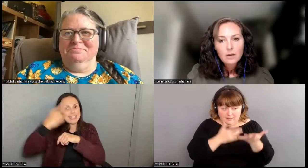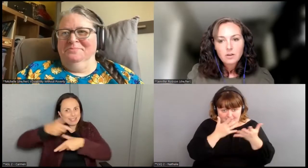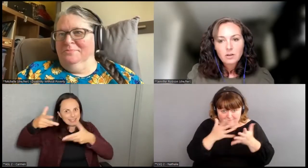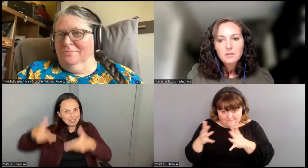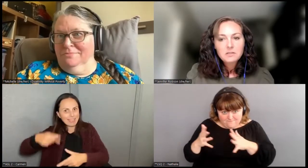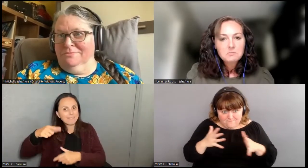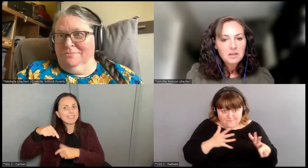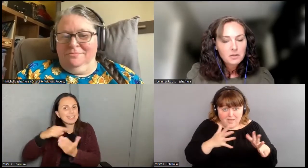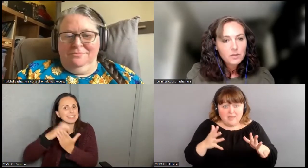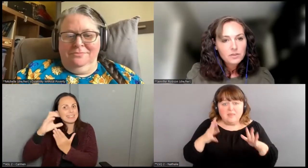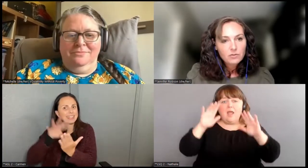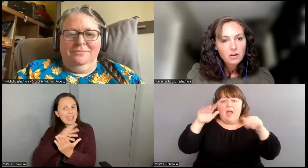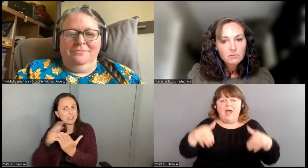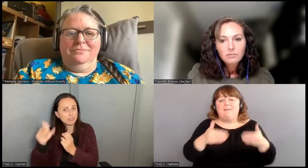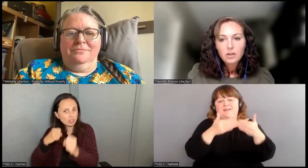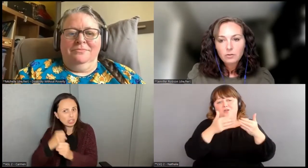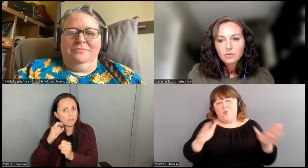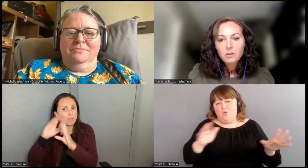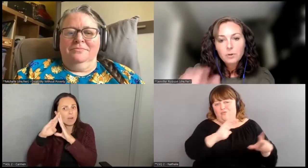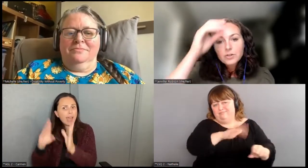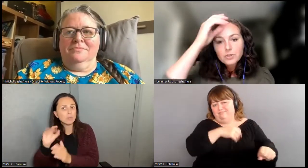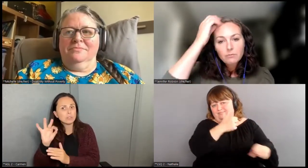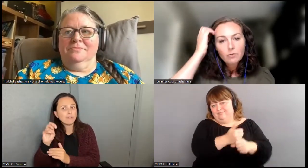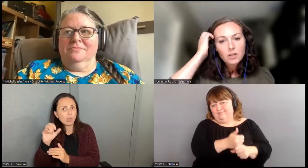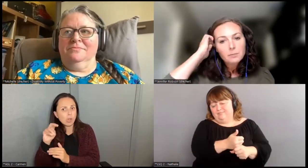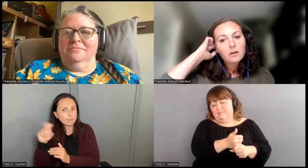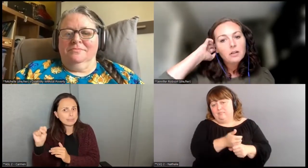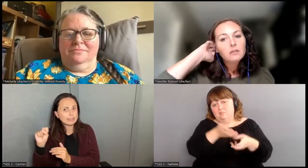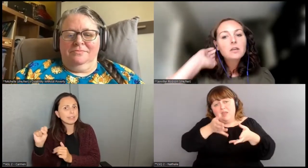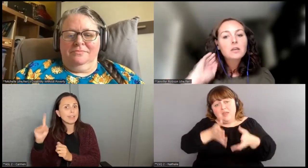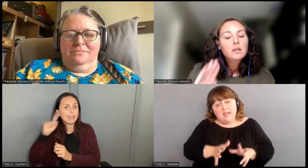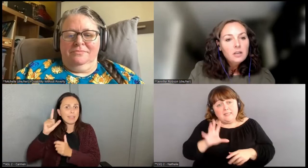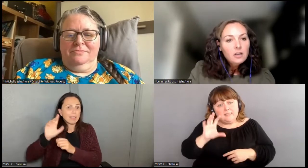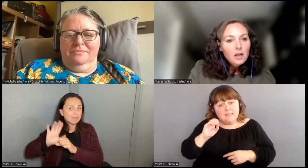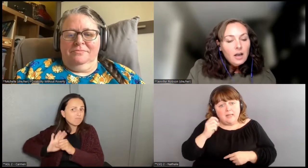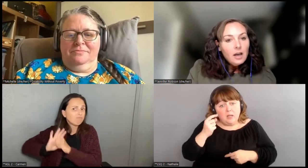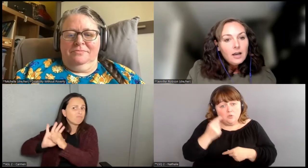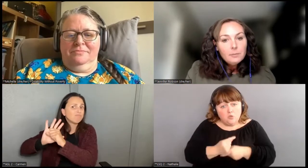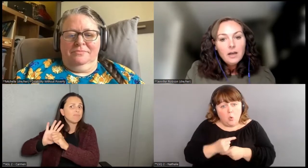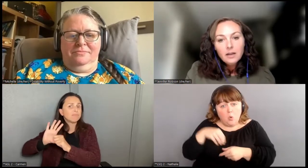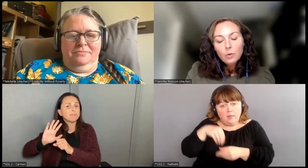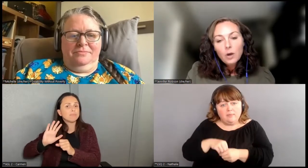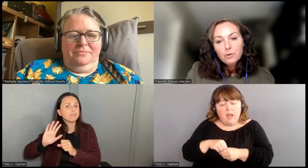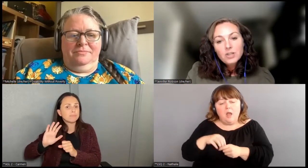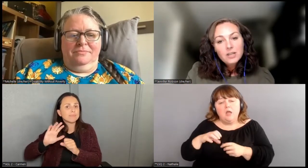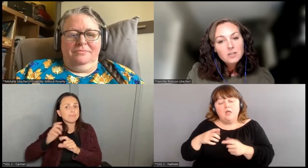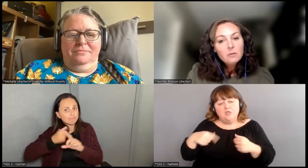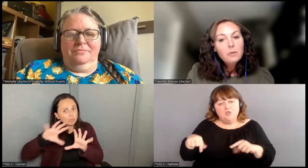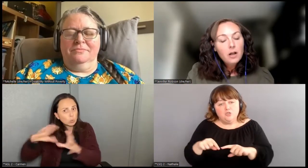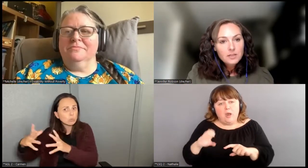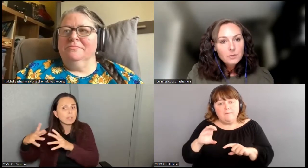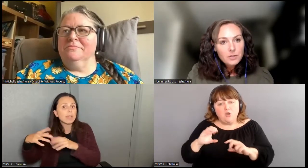OF COMMONS. I THINK THE STRONG PUSH AND ACROSS PARTY COOPERATION. IT IS NOT IMPOSSIBLE TO